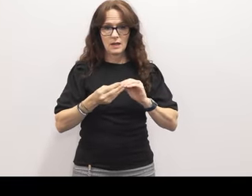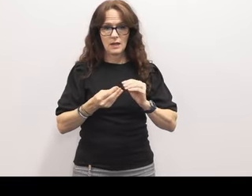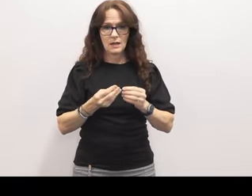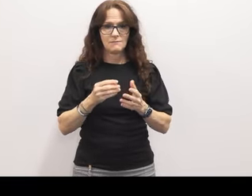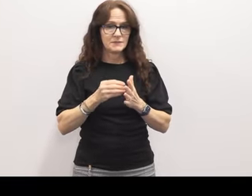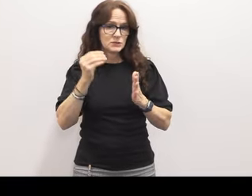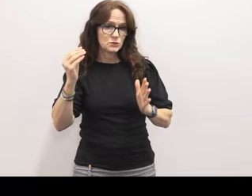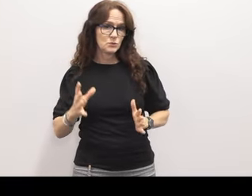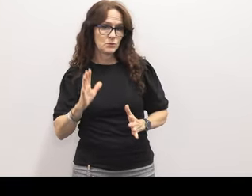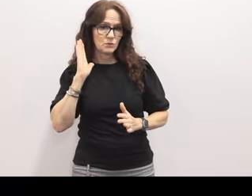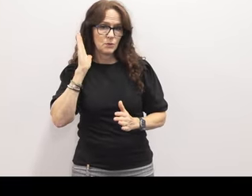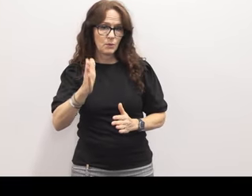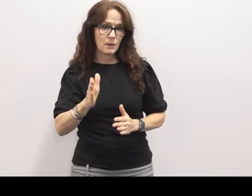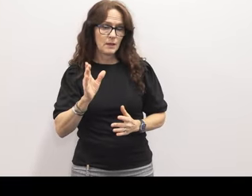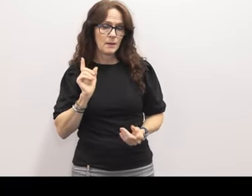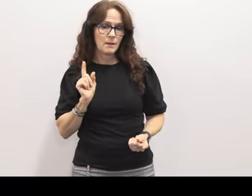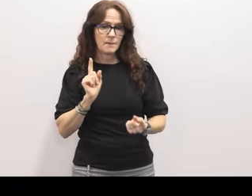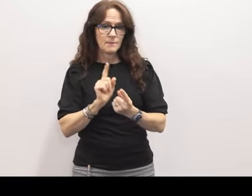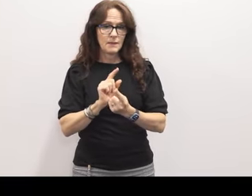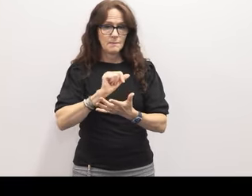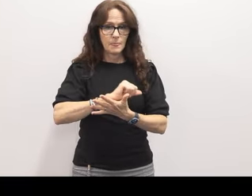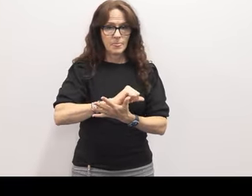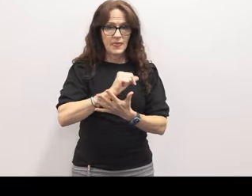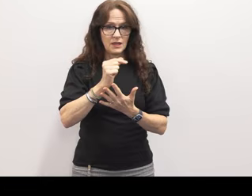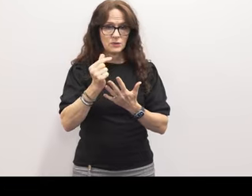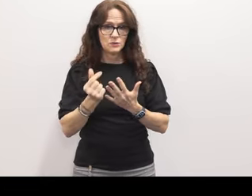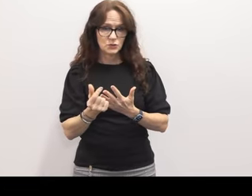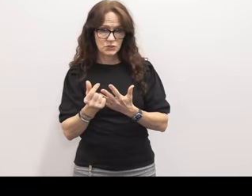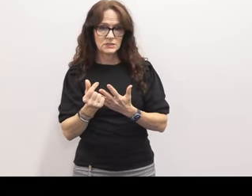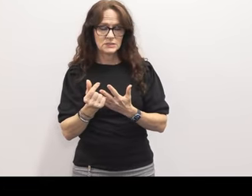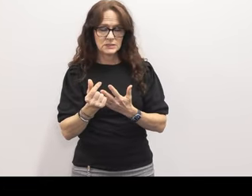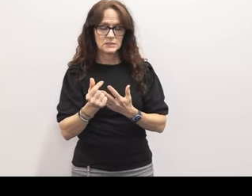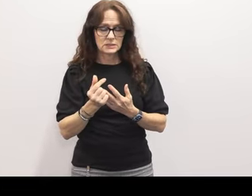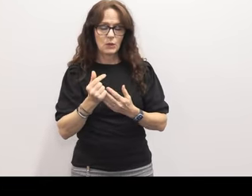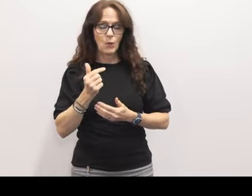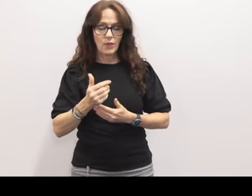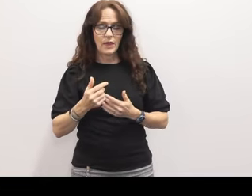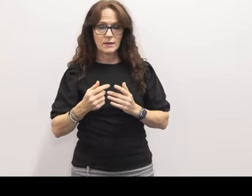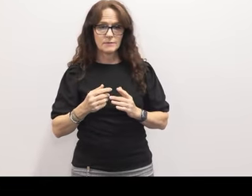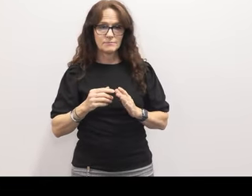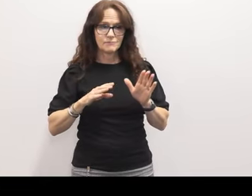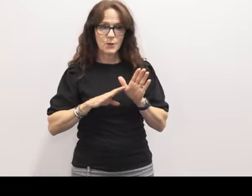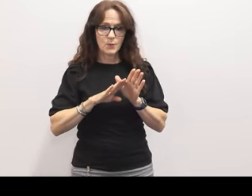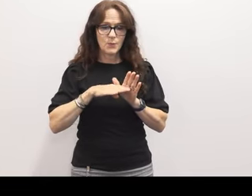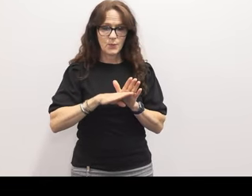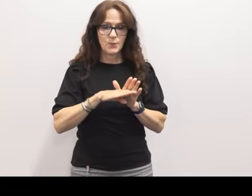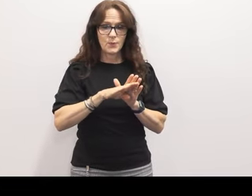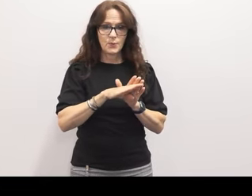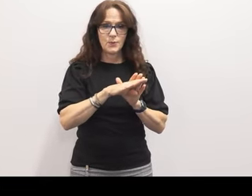are going to meet that A through G requirement. So the trend is showing that we are increasing